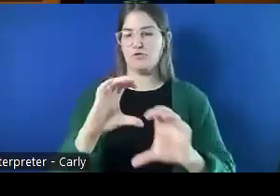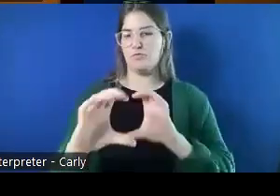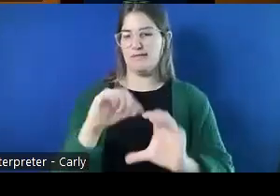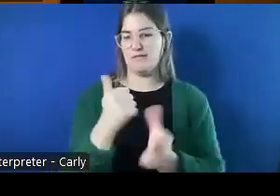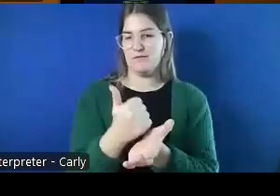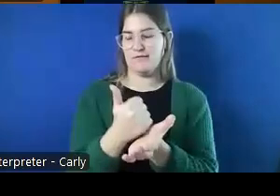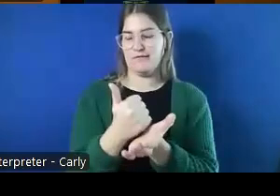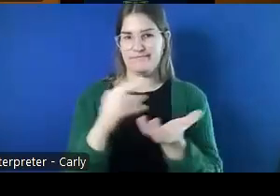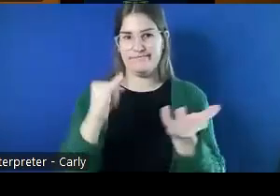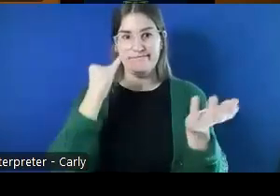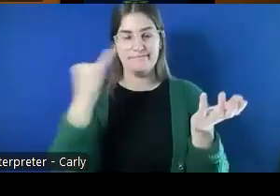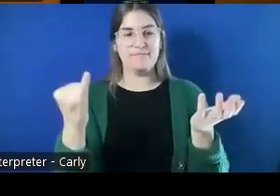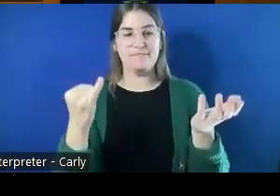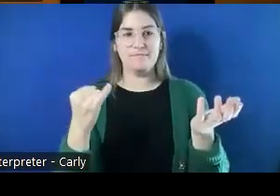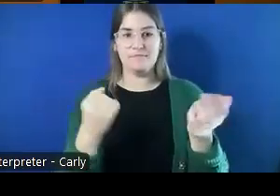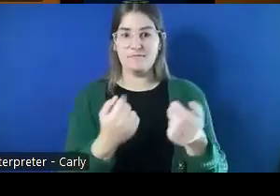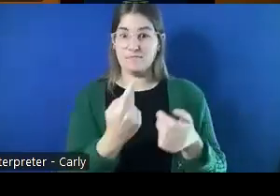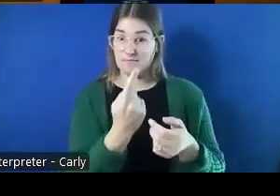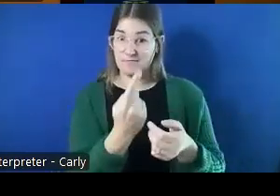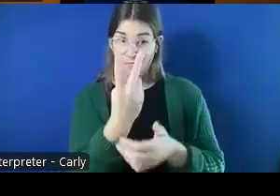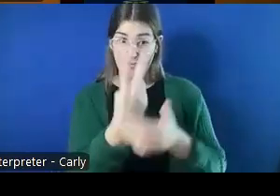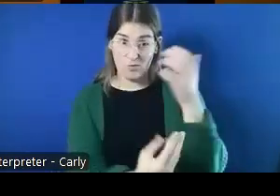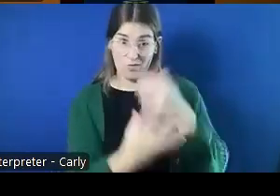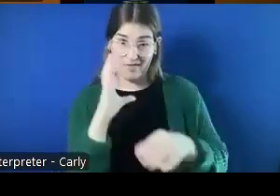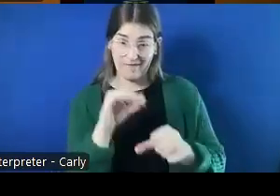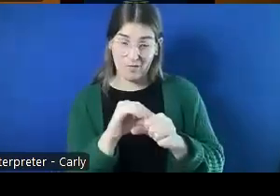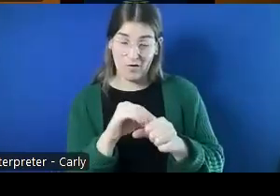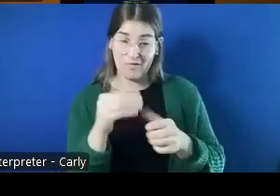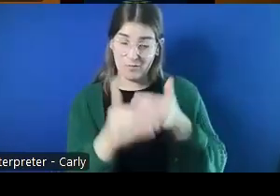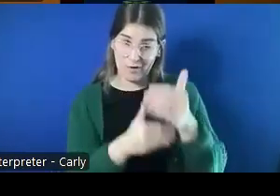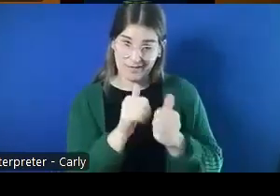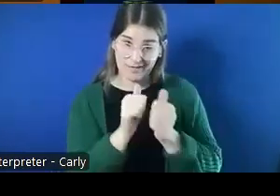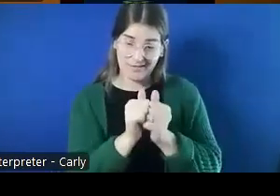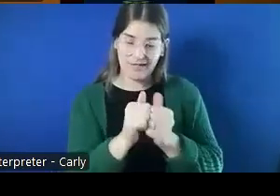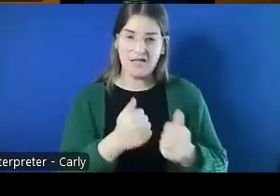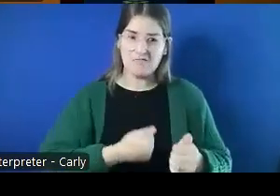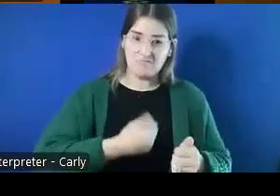this idea that we're both equally engaging in a process to express ourselves and respond to